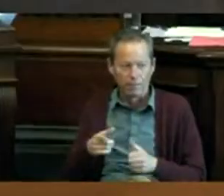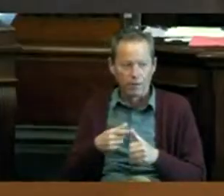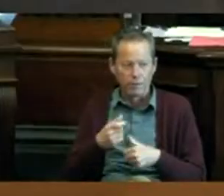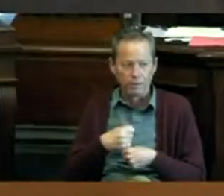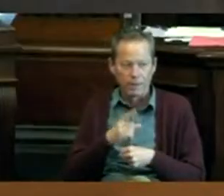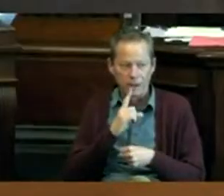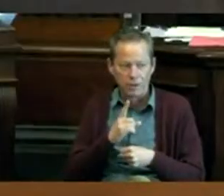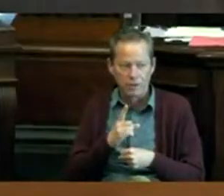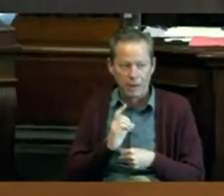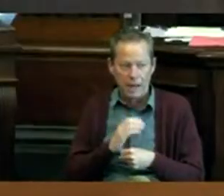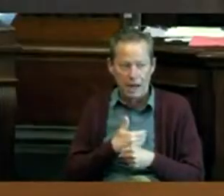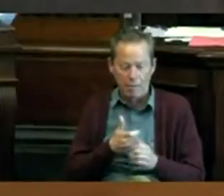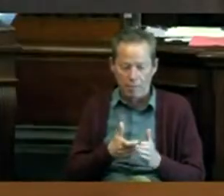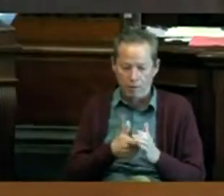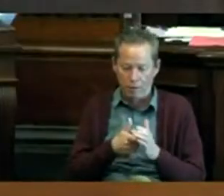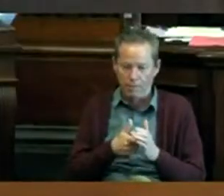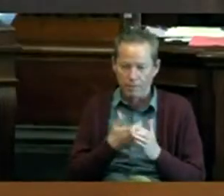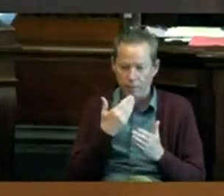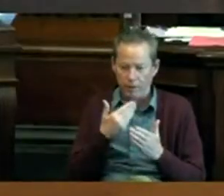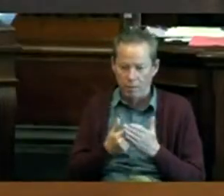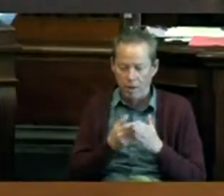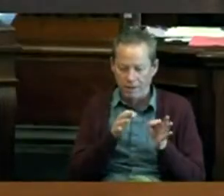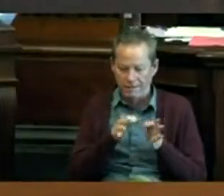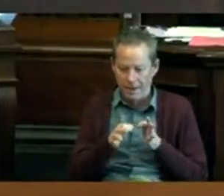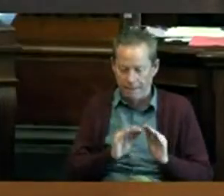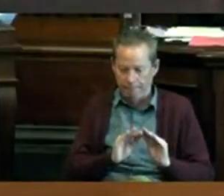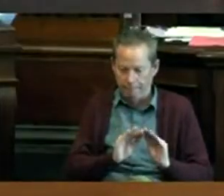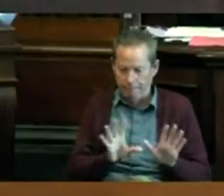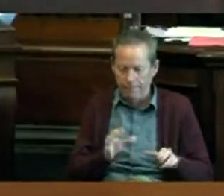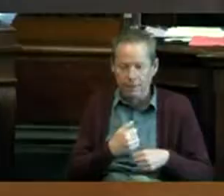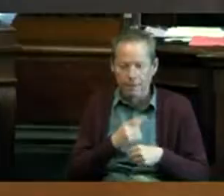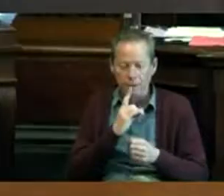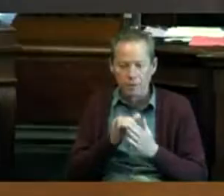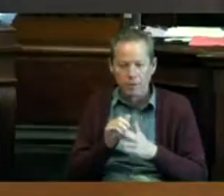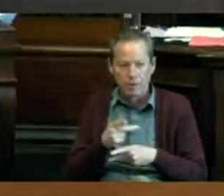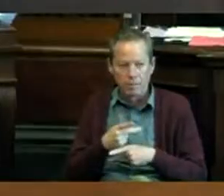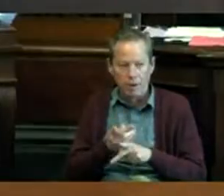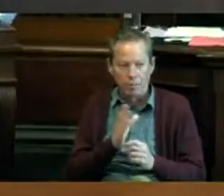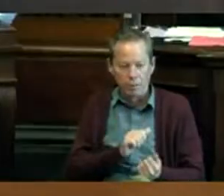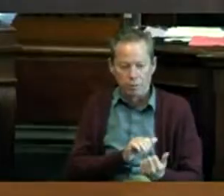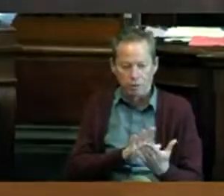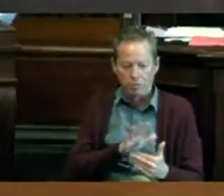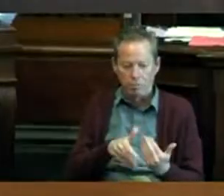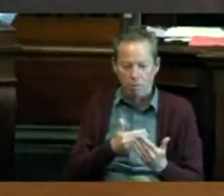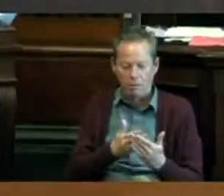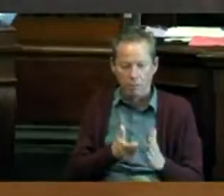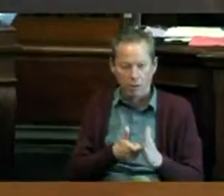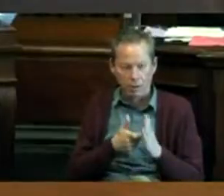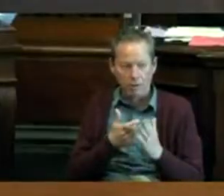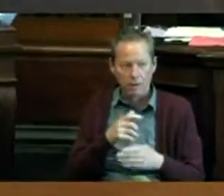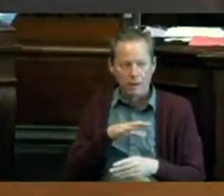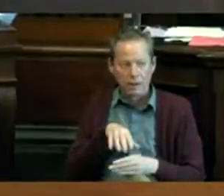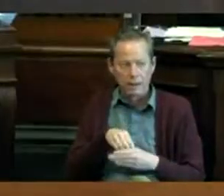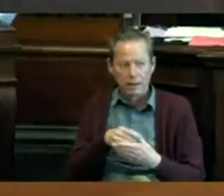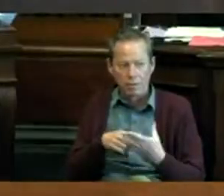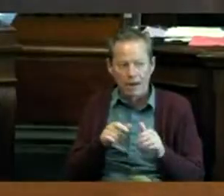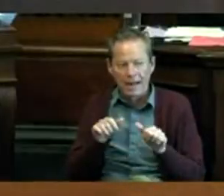this into our equation. So first we made sure that our requirements are very well